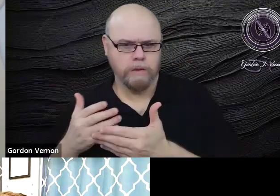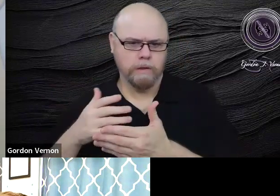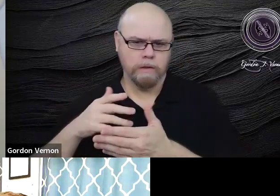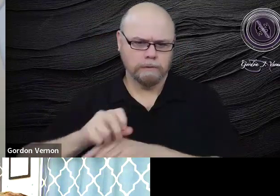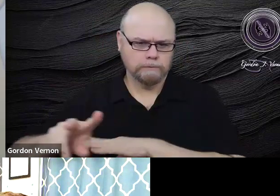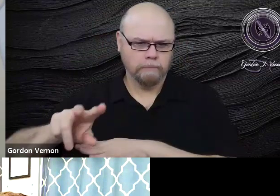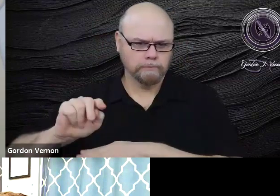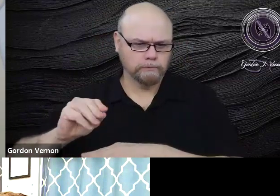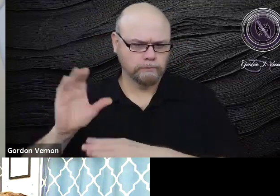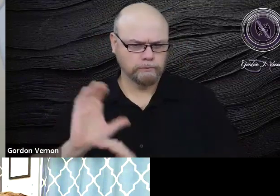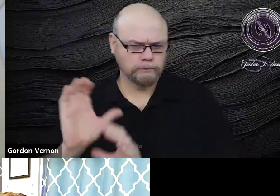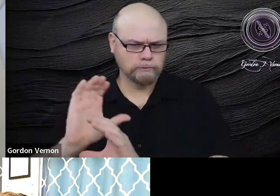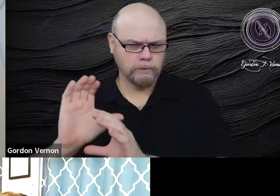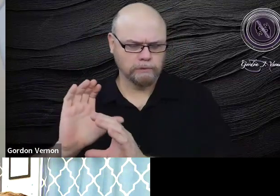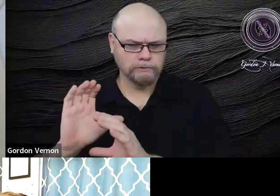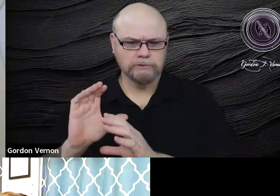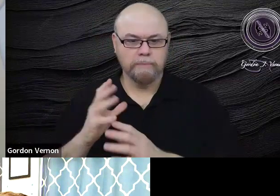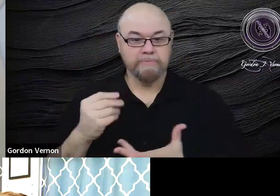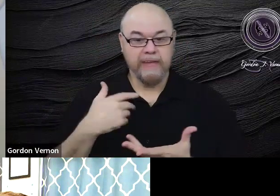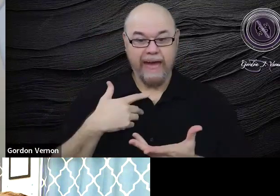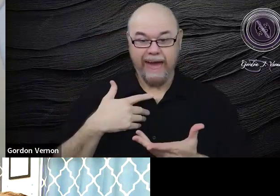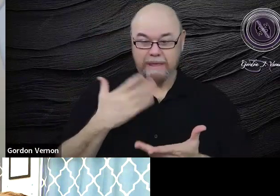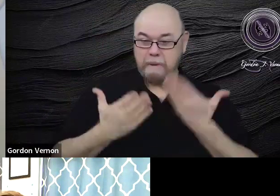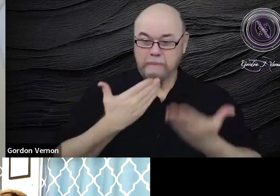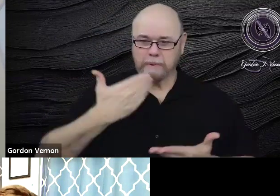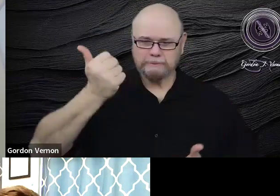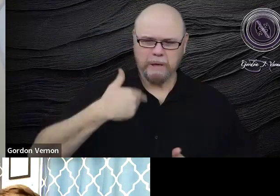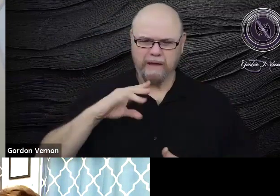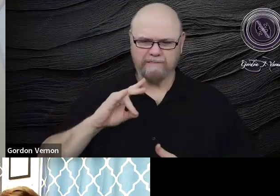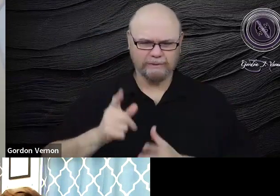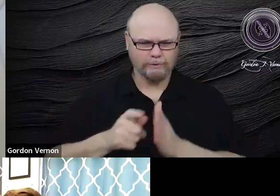that I presented, which was this one where I presented the two